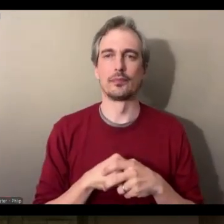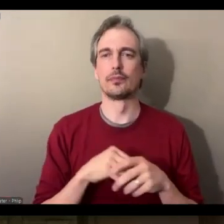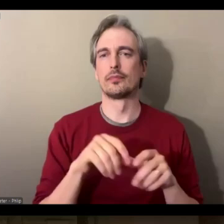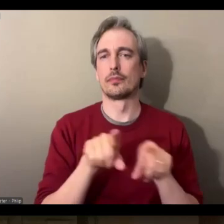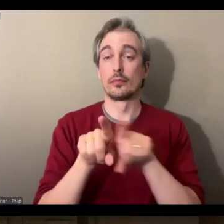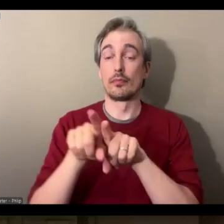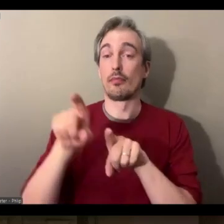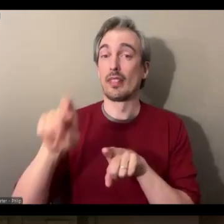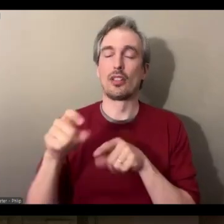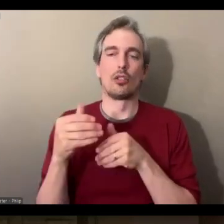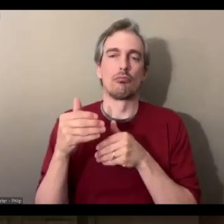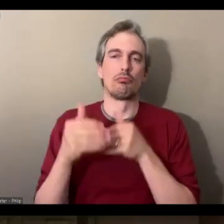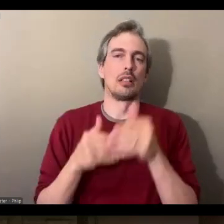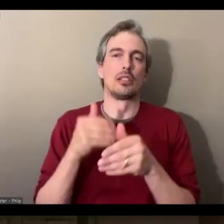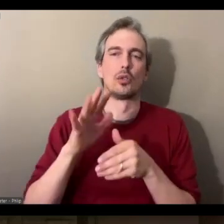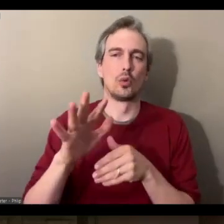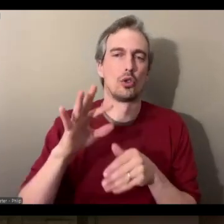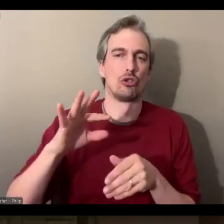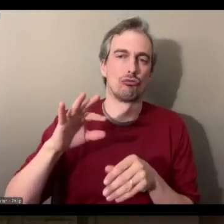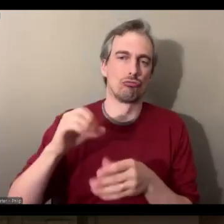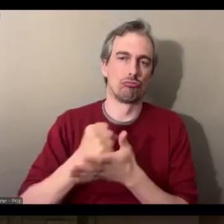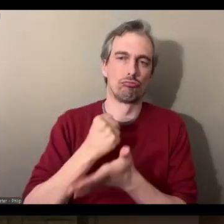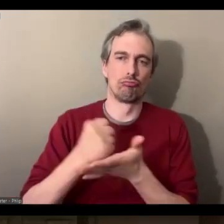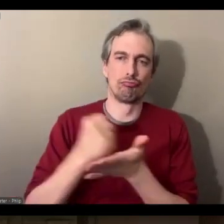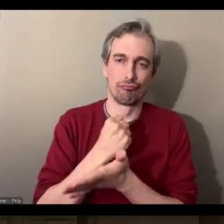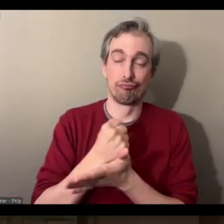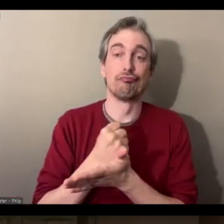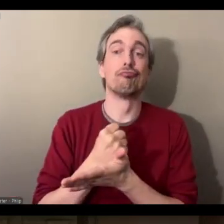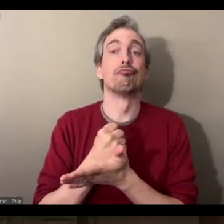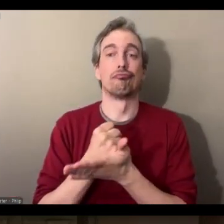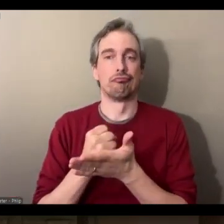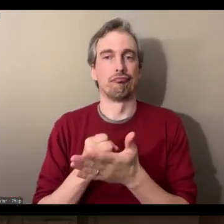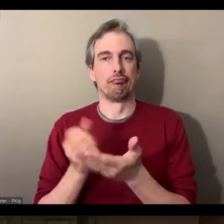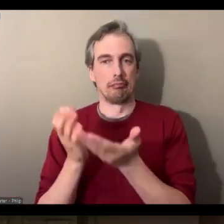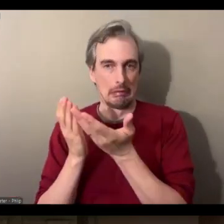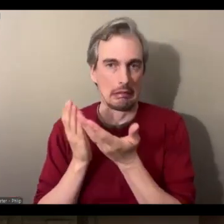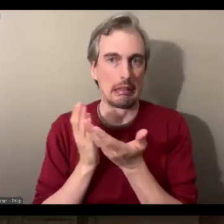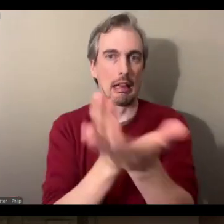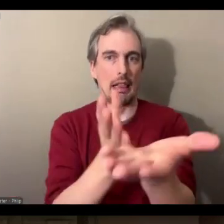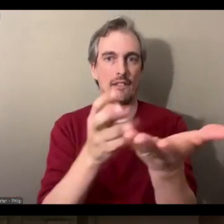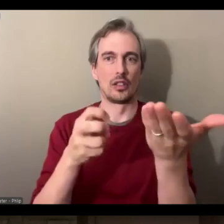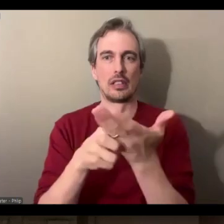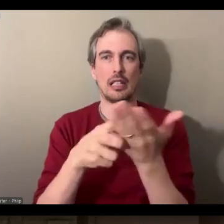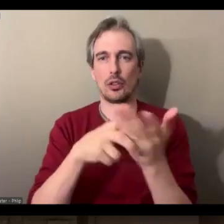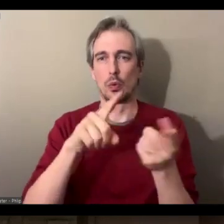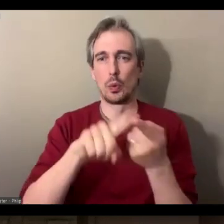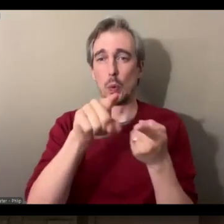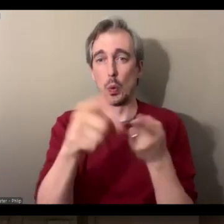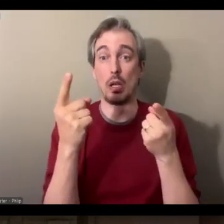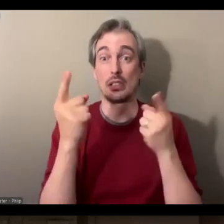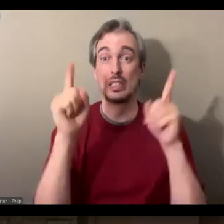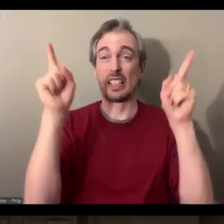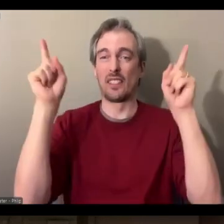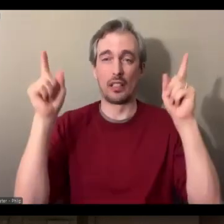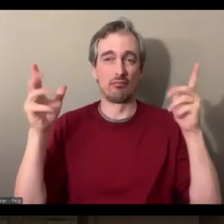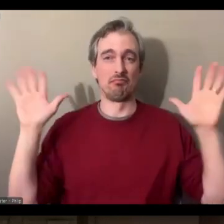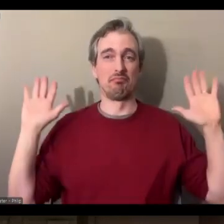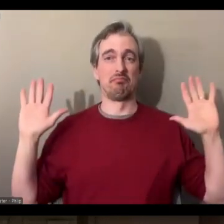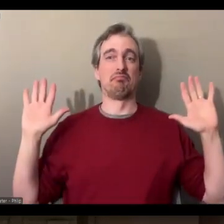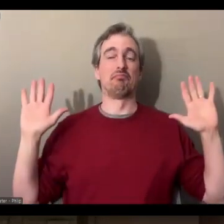to you. That is -- once you break it down, really the requirement for a performing arts website. Our